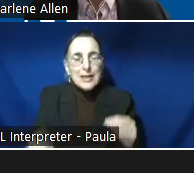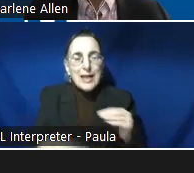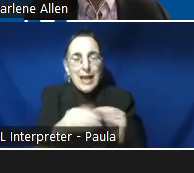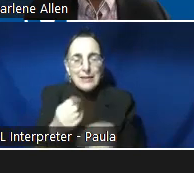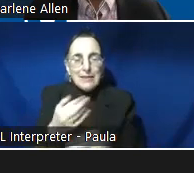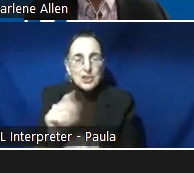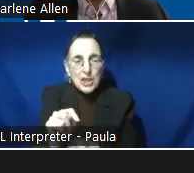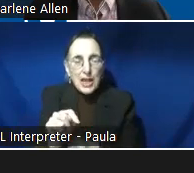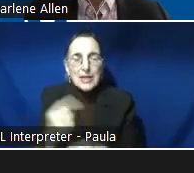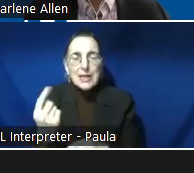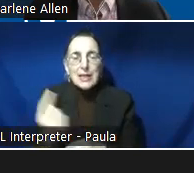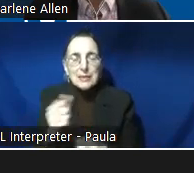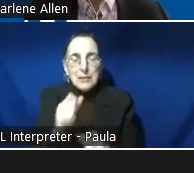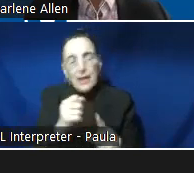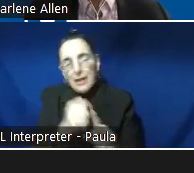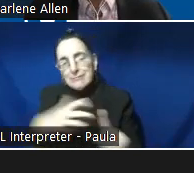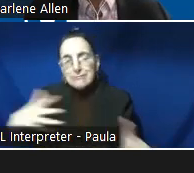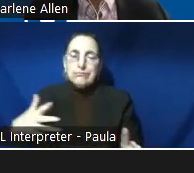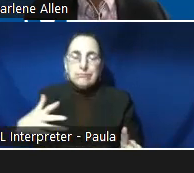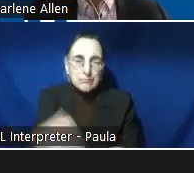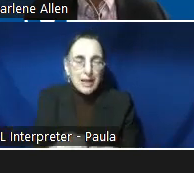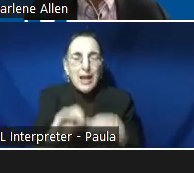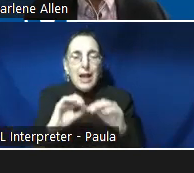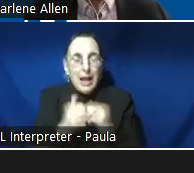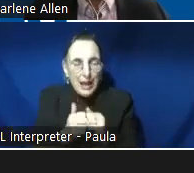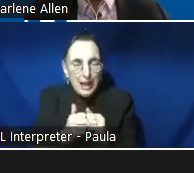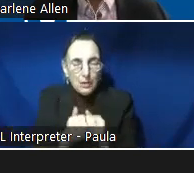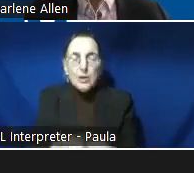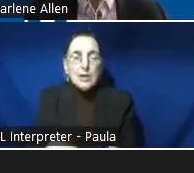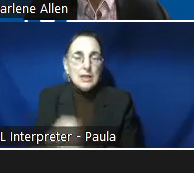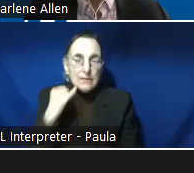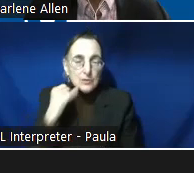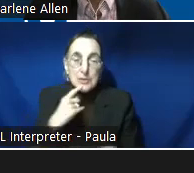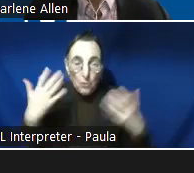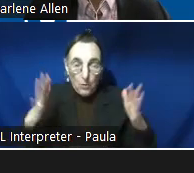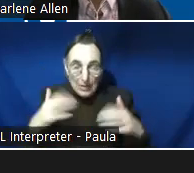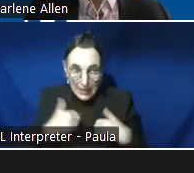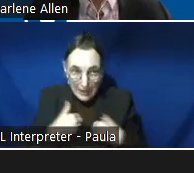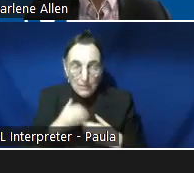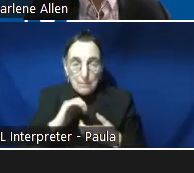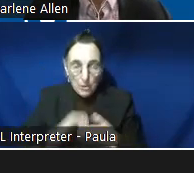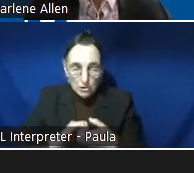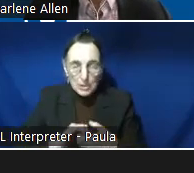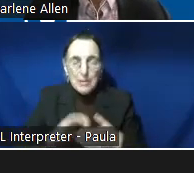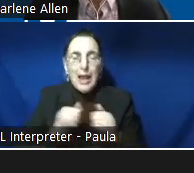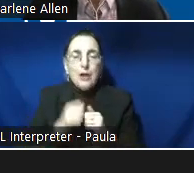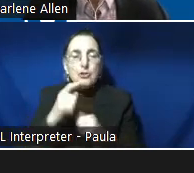more on how you â€“ the ones that said they have partnerships â€“ how you use those partnerships